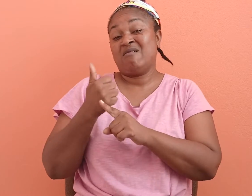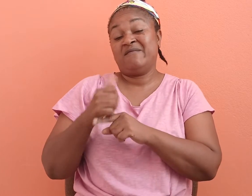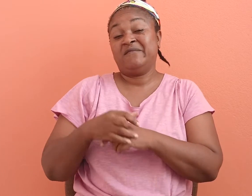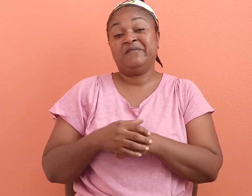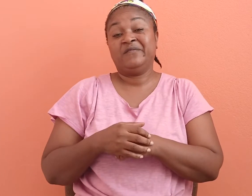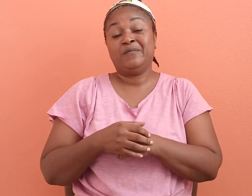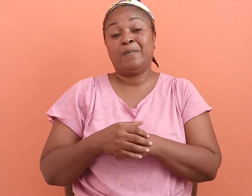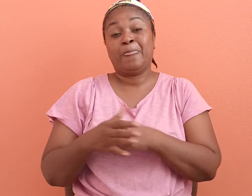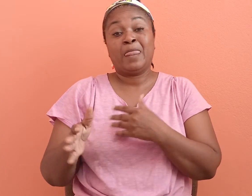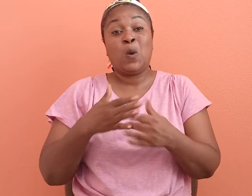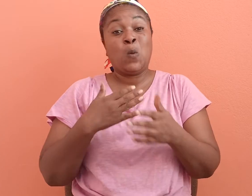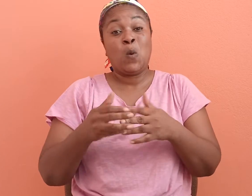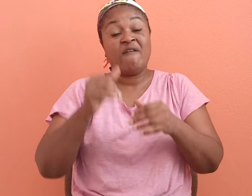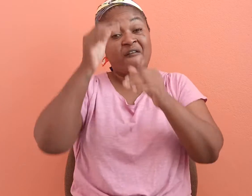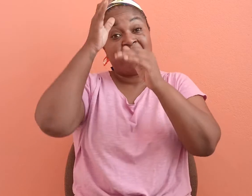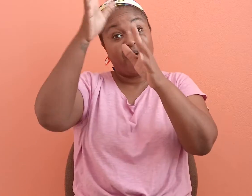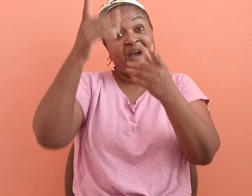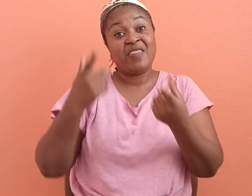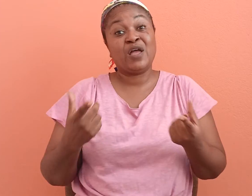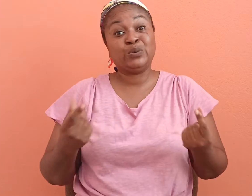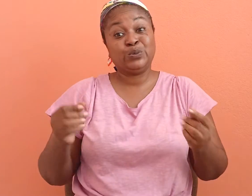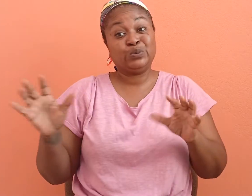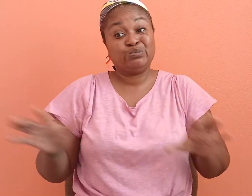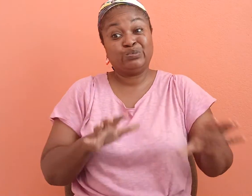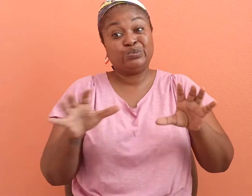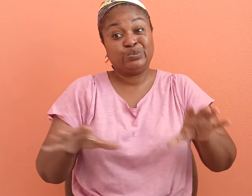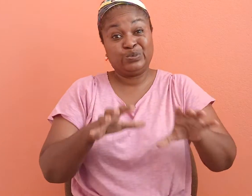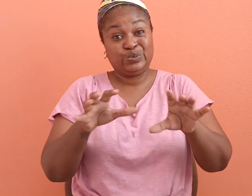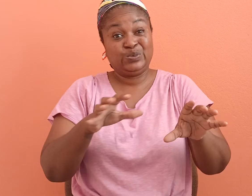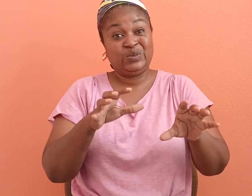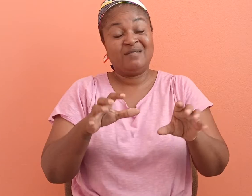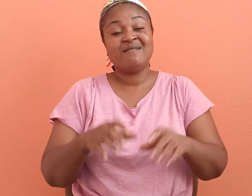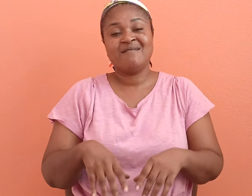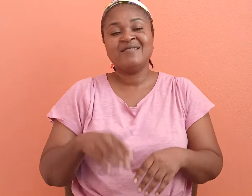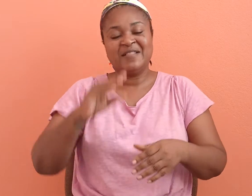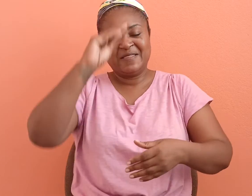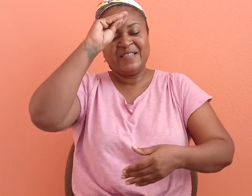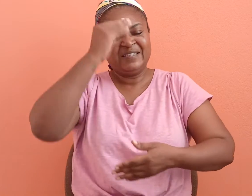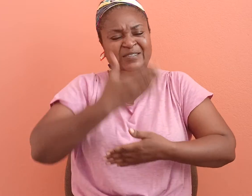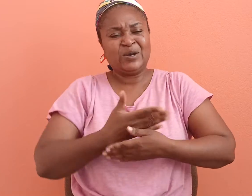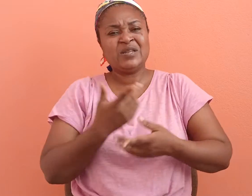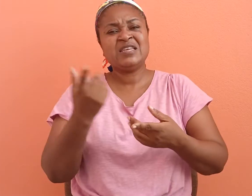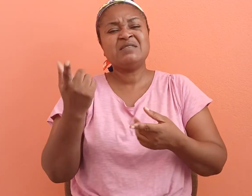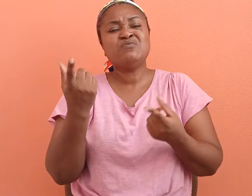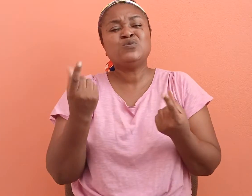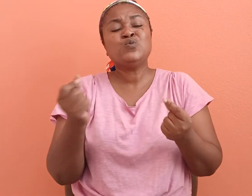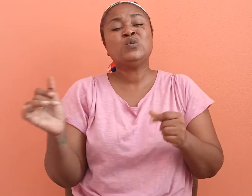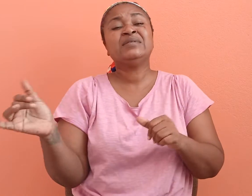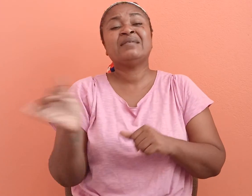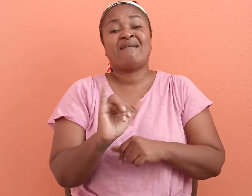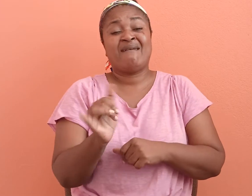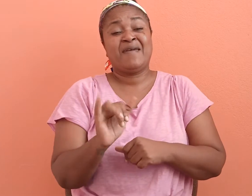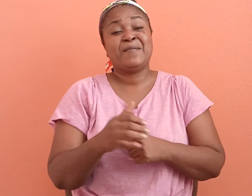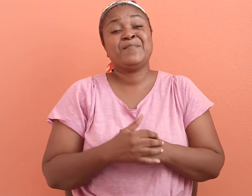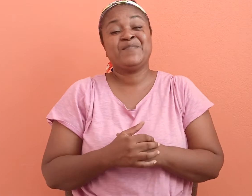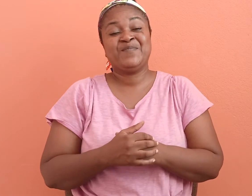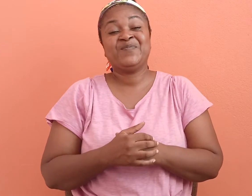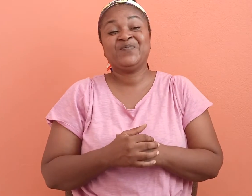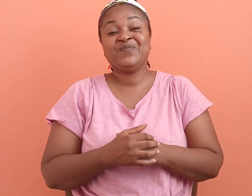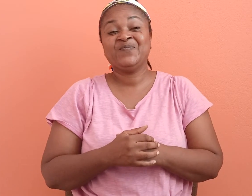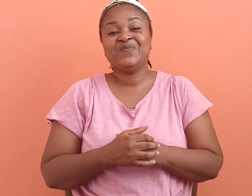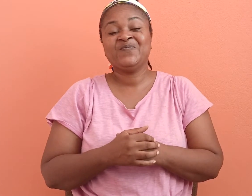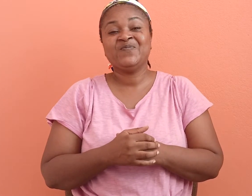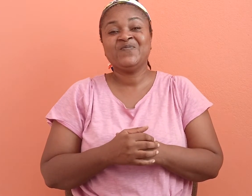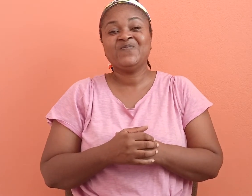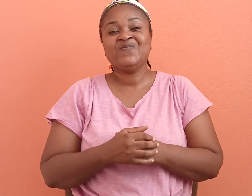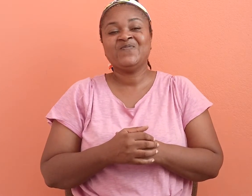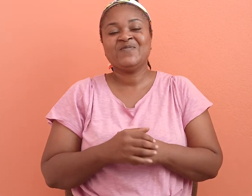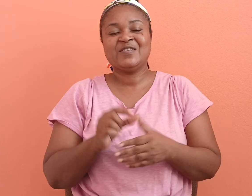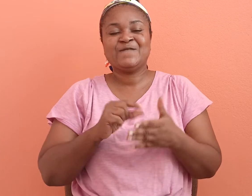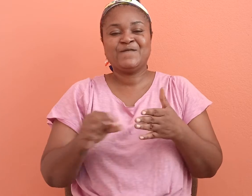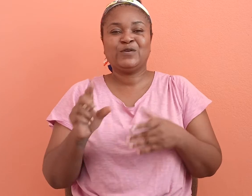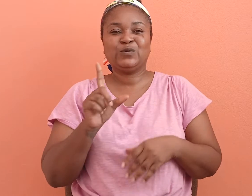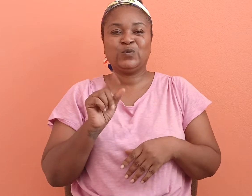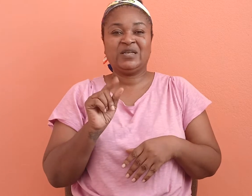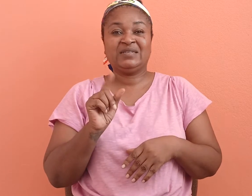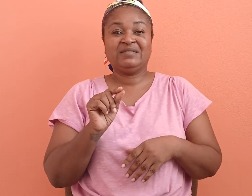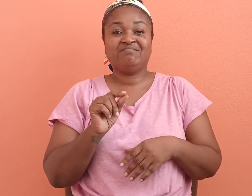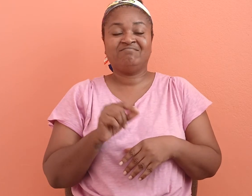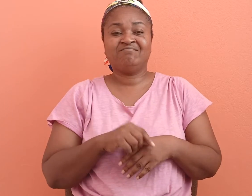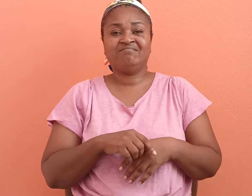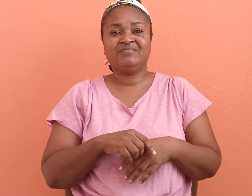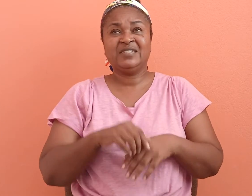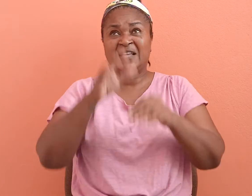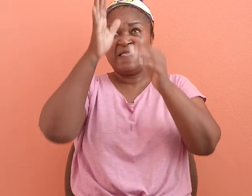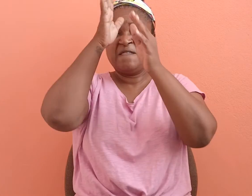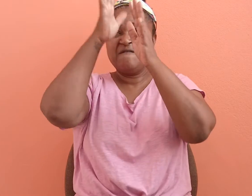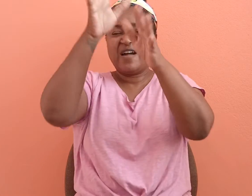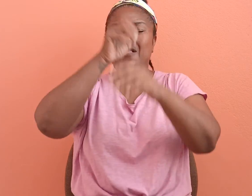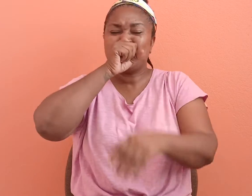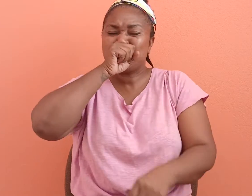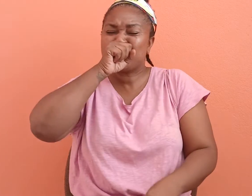Whatever the Father does, the Son does likewise. 20 The Father loves the Son and